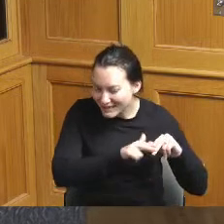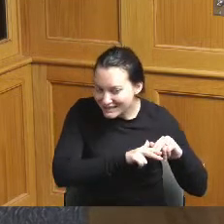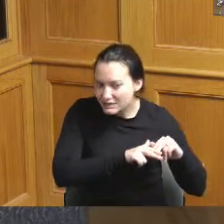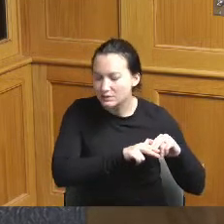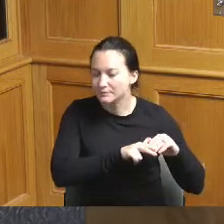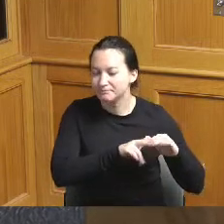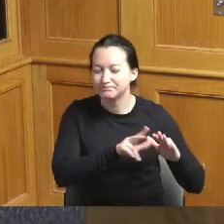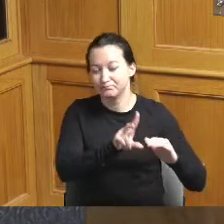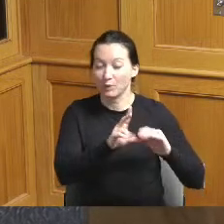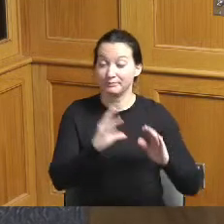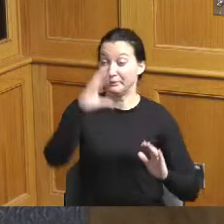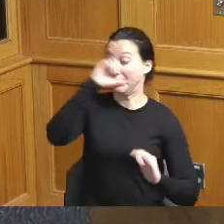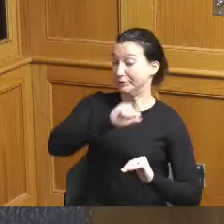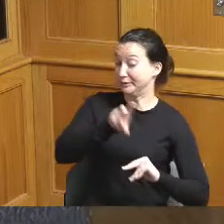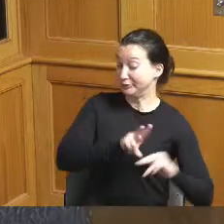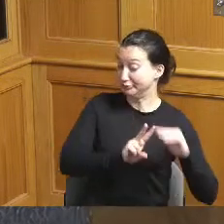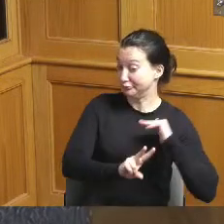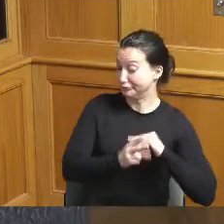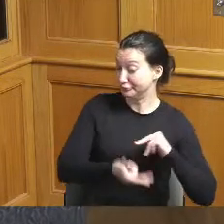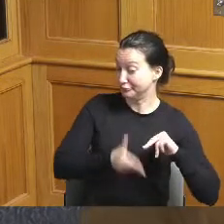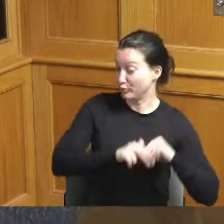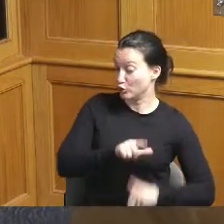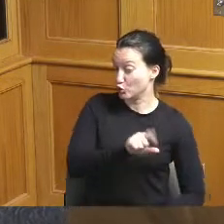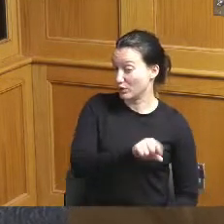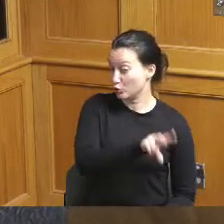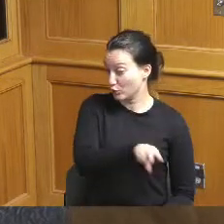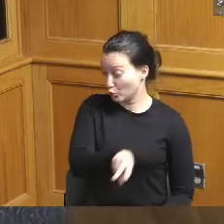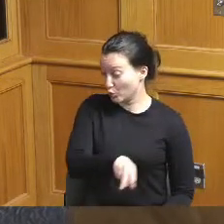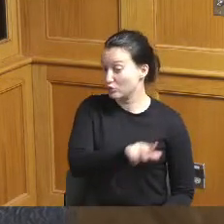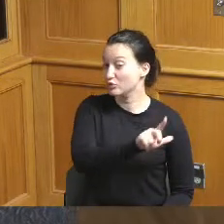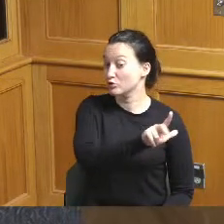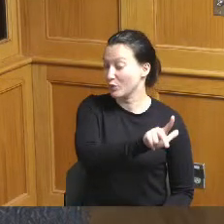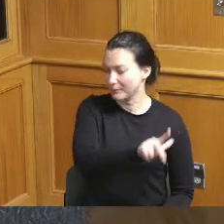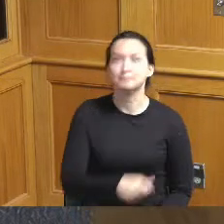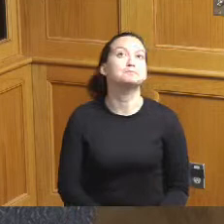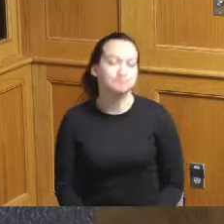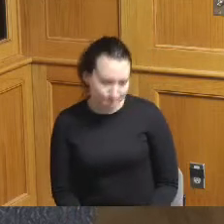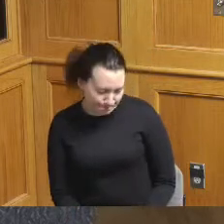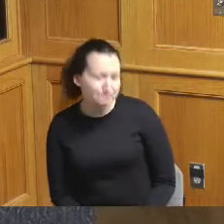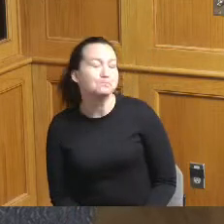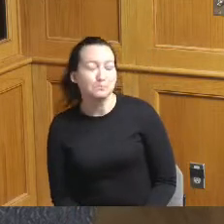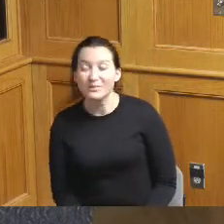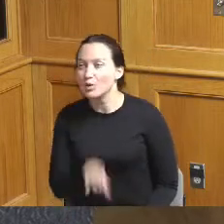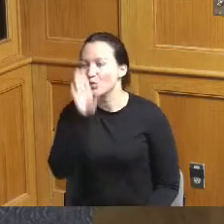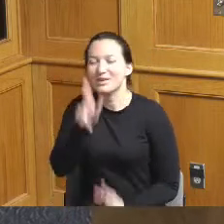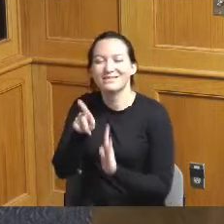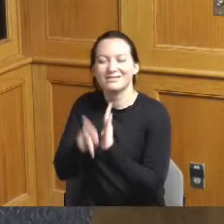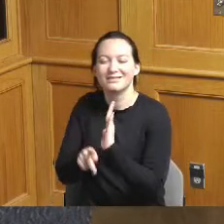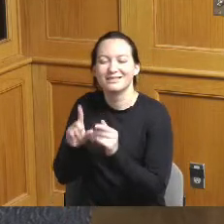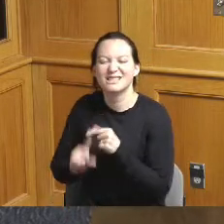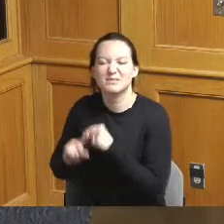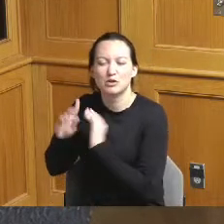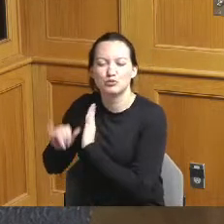the estimated increases in 2022 and 2023. yes as you know special projects money is it's limited